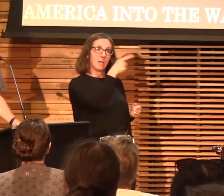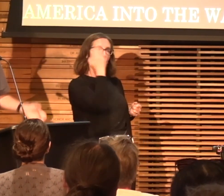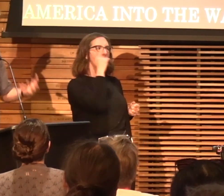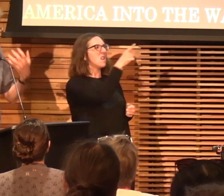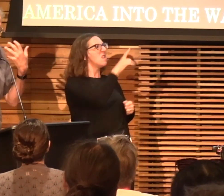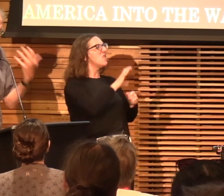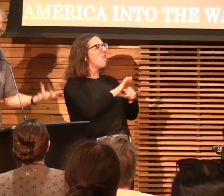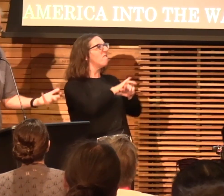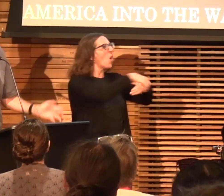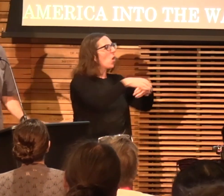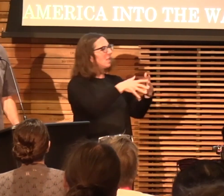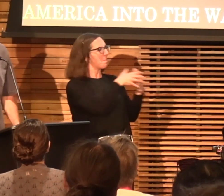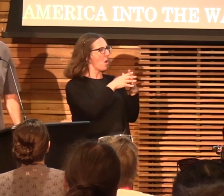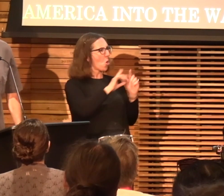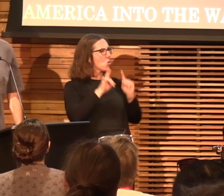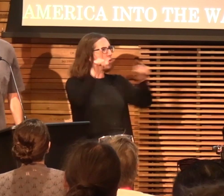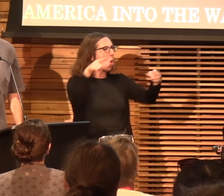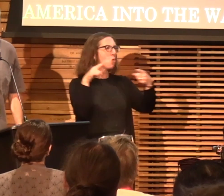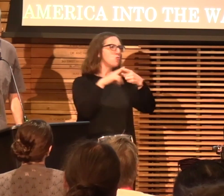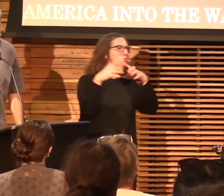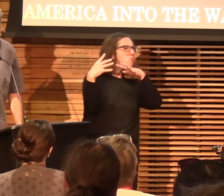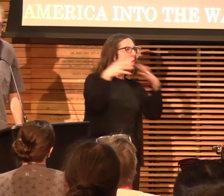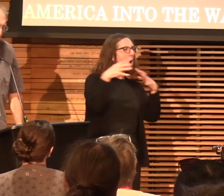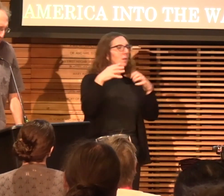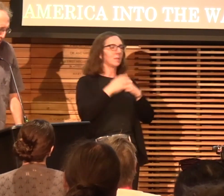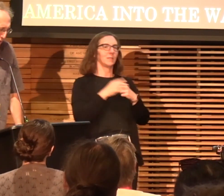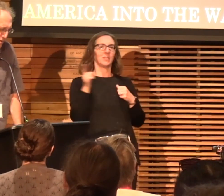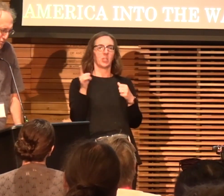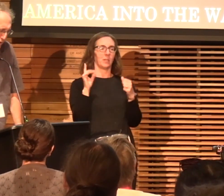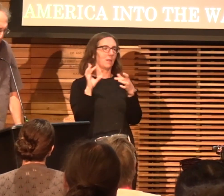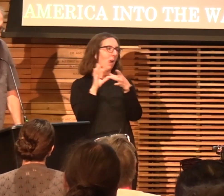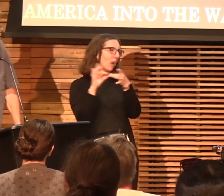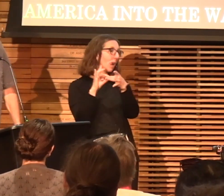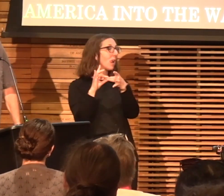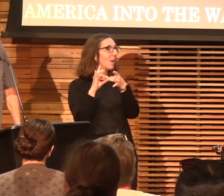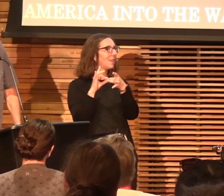She describes it as an imperialist war, echoing the rhetoric of the Communist Party.